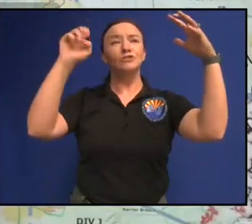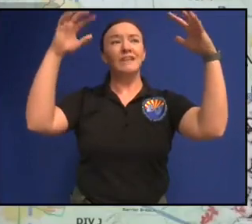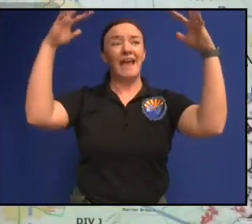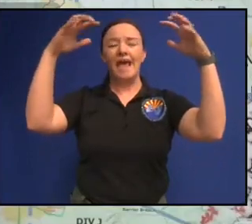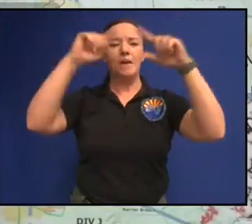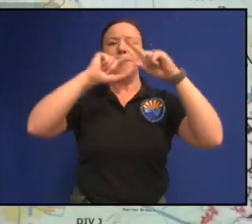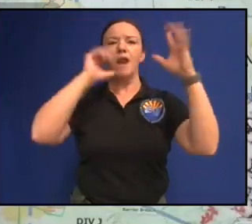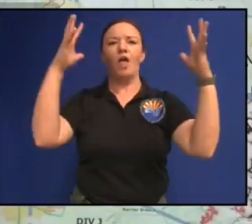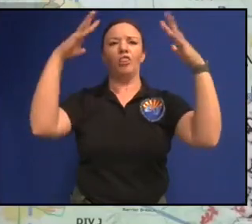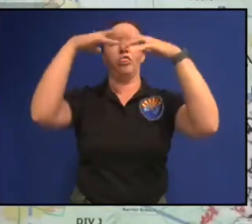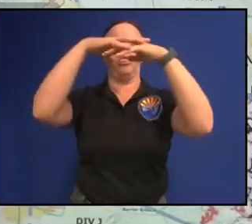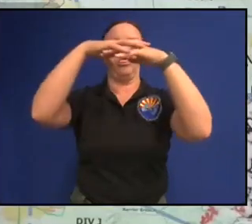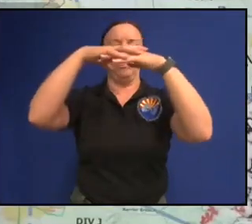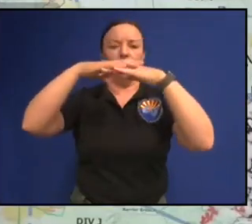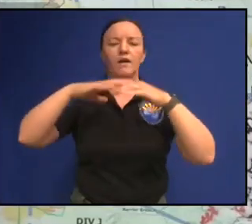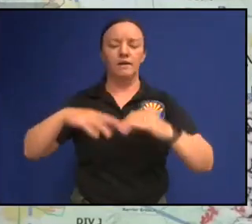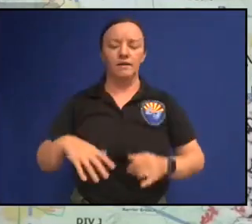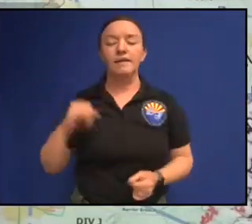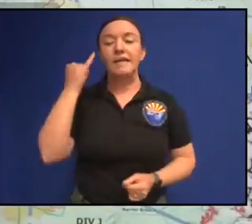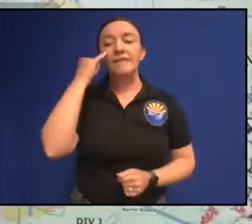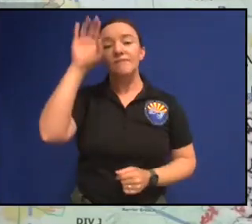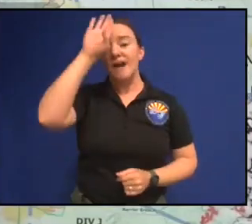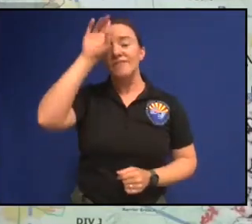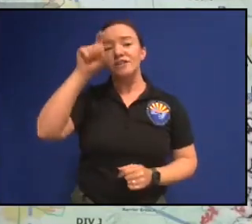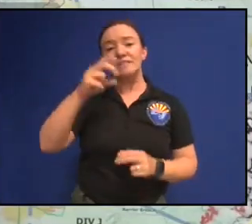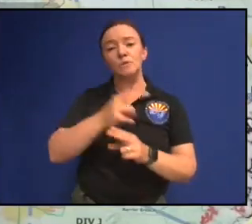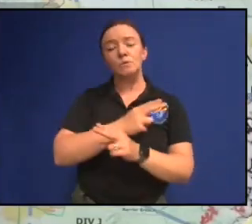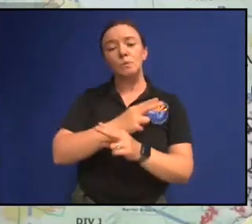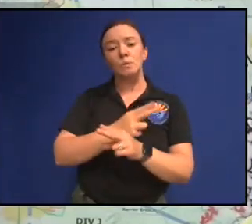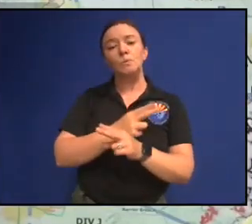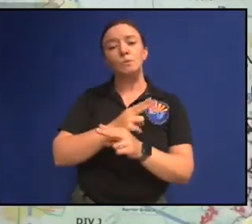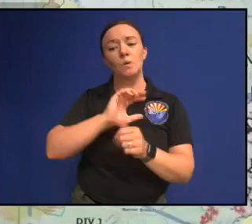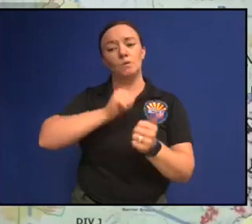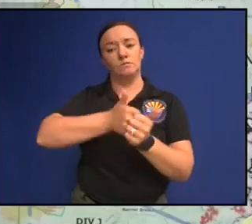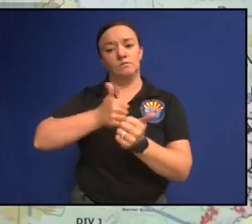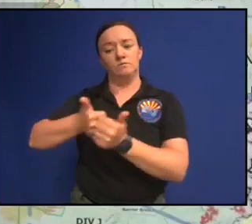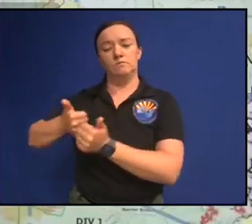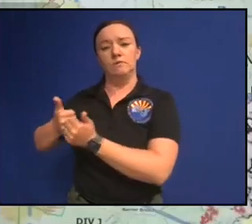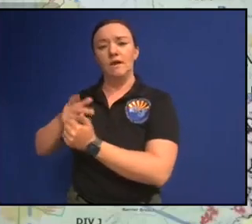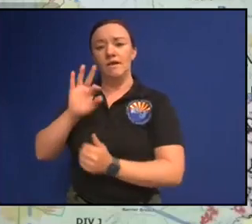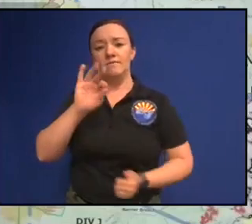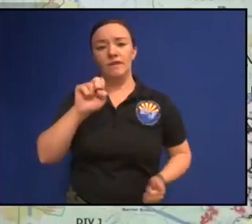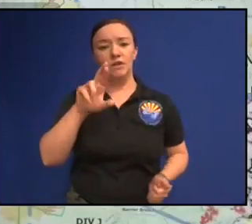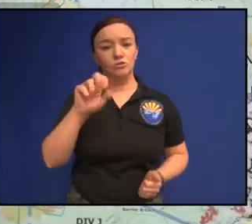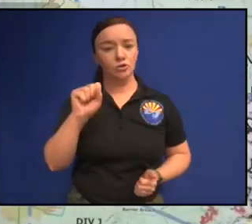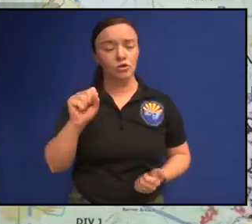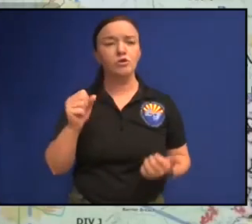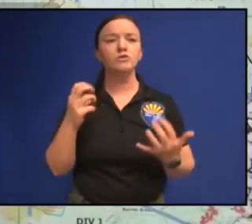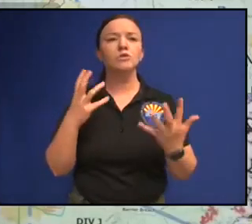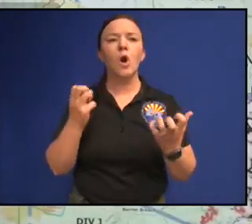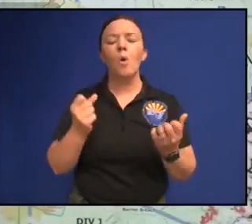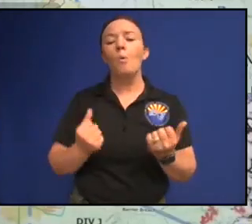THEY WANT IT TO BE SURFACE FIRE, NOT A RUNNING CANOPY FIRE.